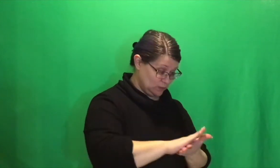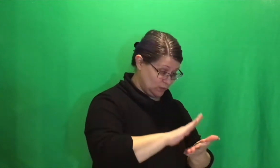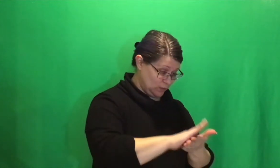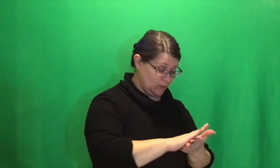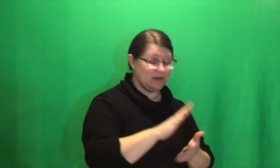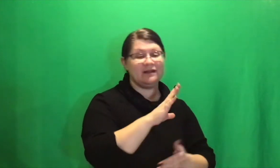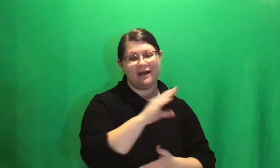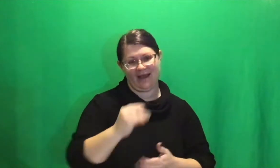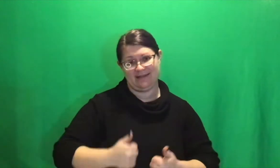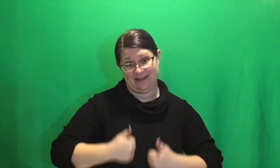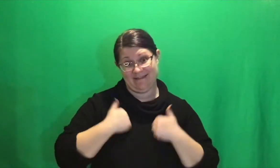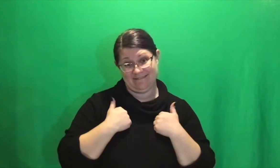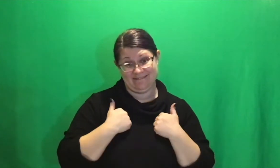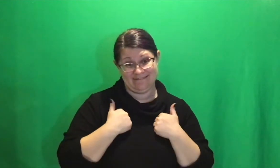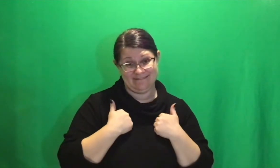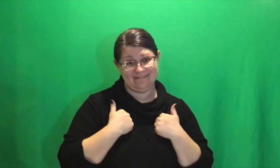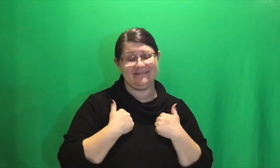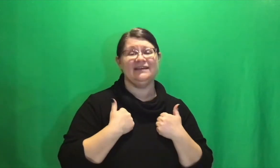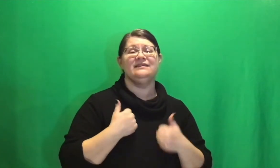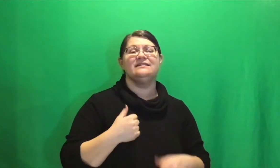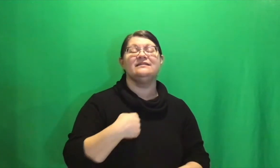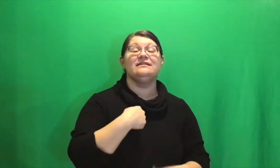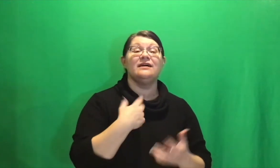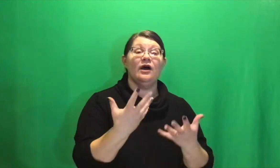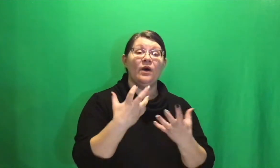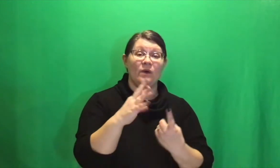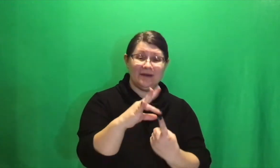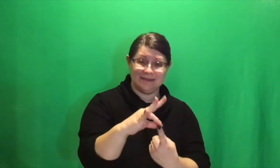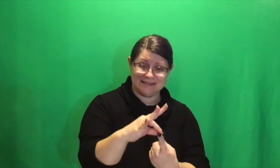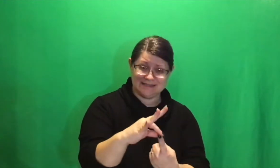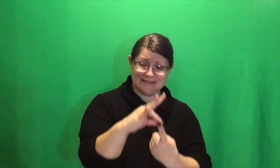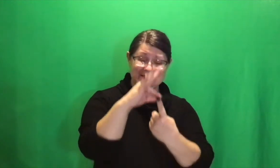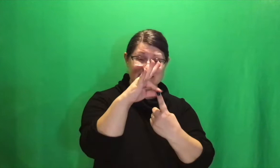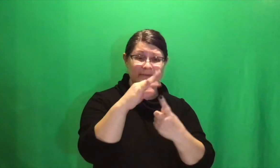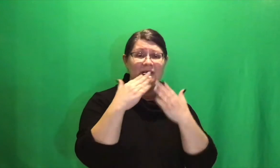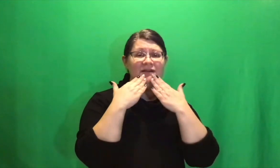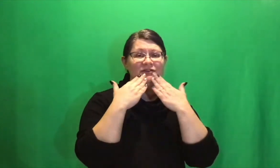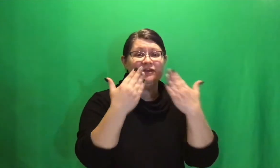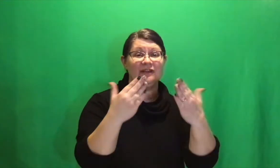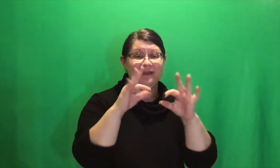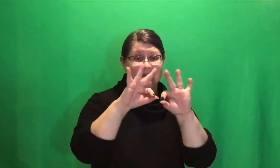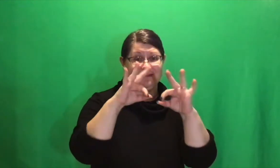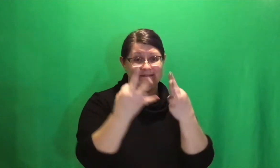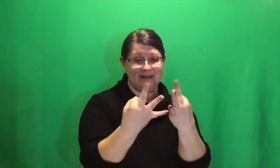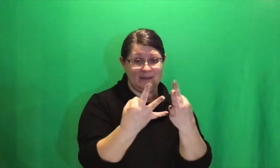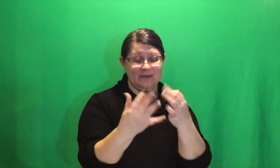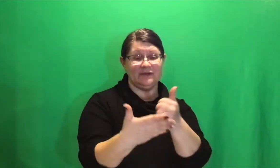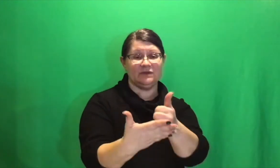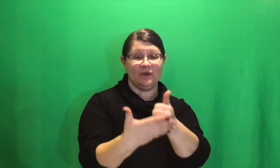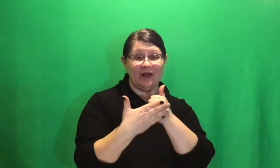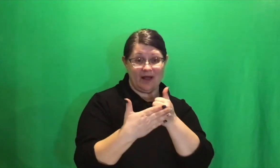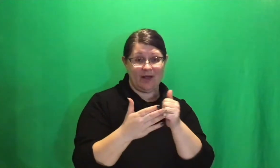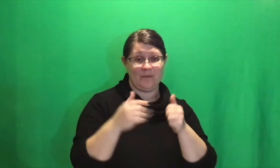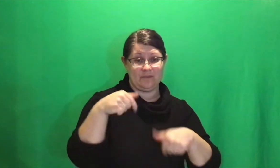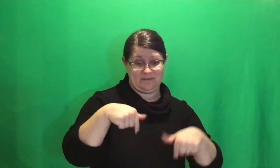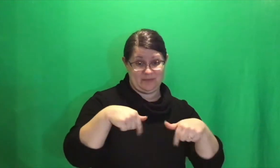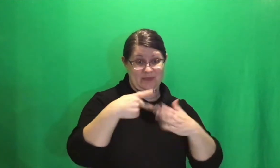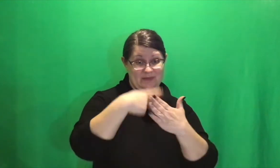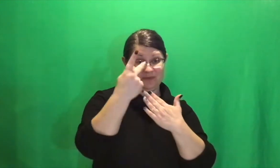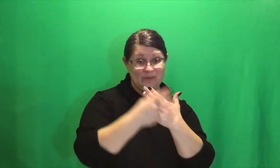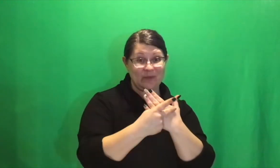in school and in life i want to especially thank the families who helped with this program